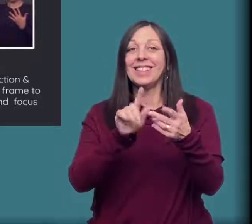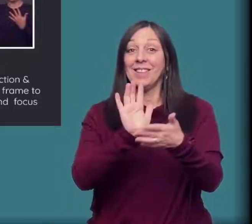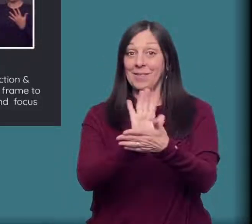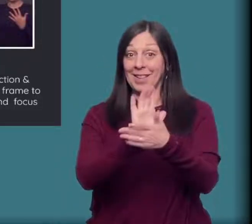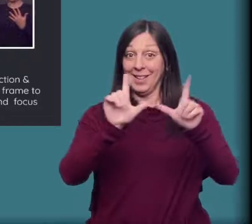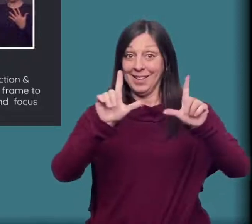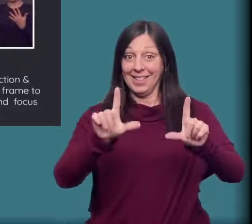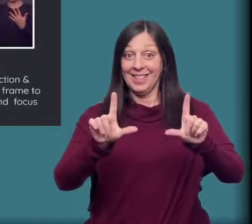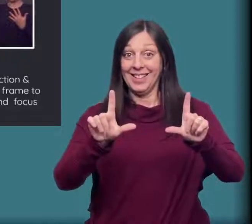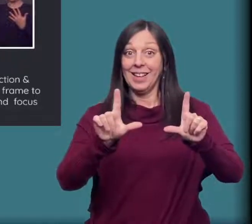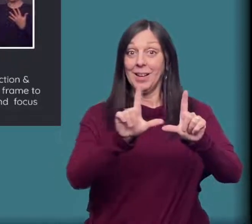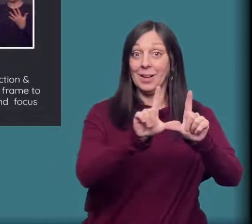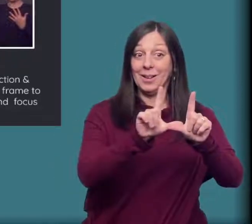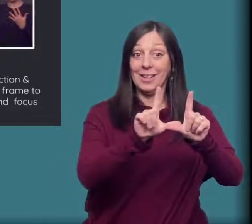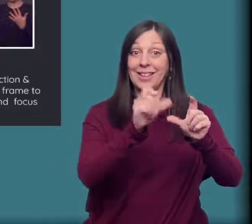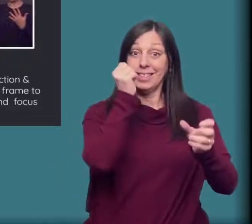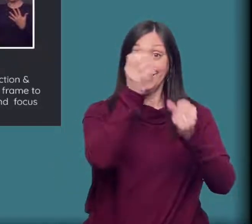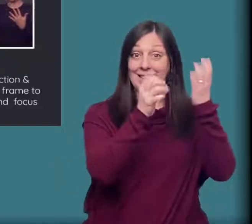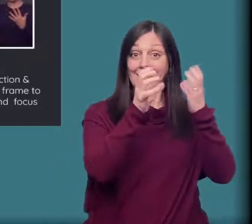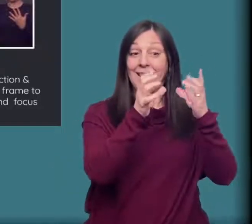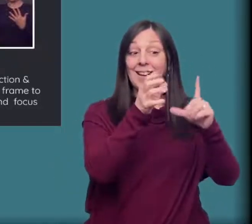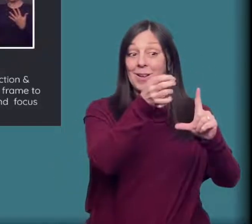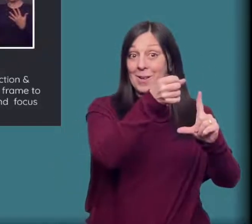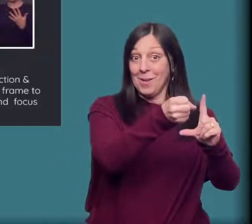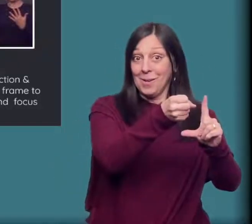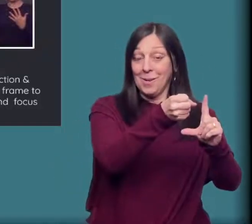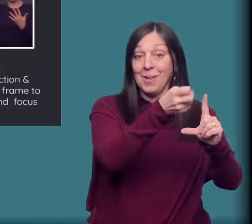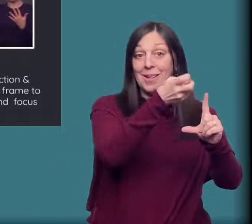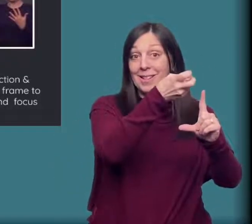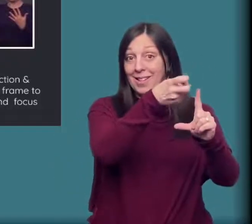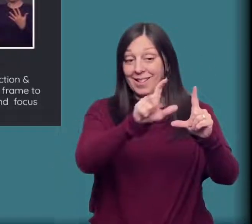For example, we tested freeze frames of ASL signs, icons and using video production to